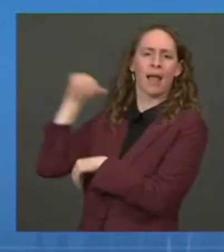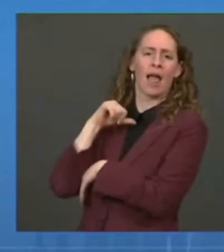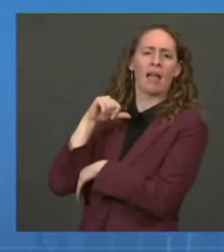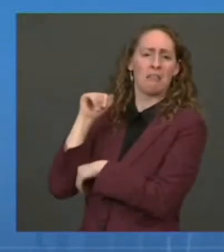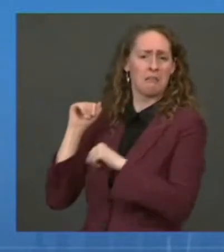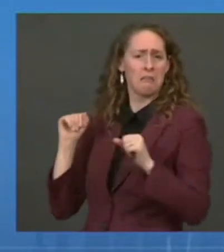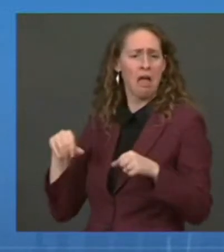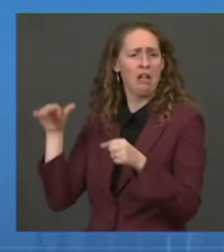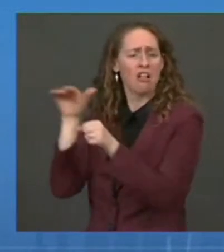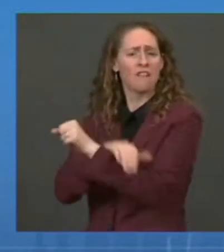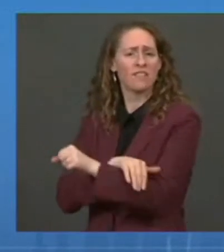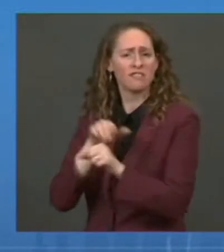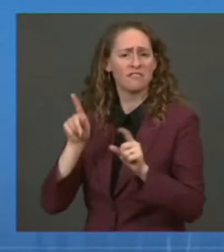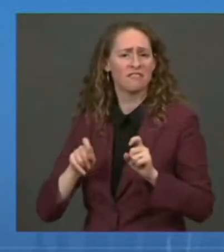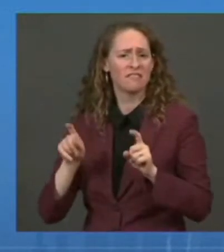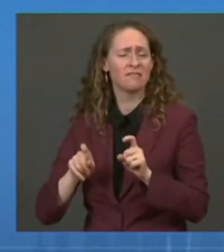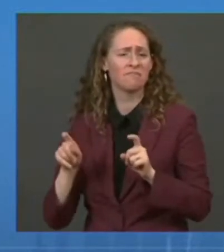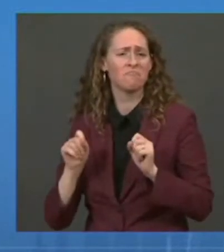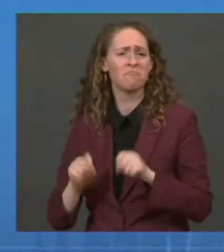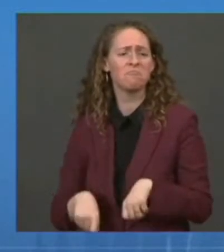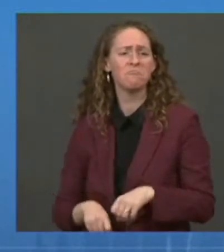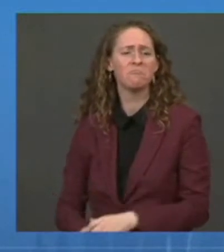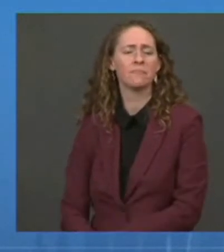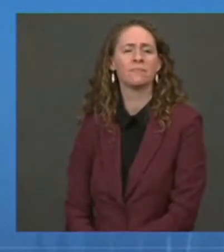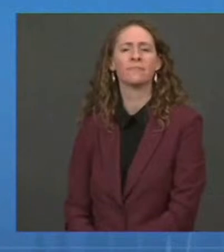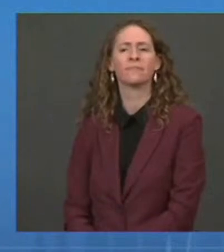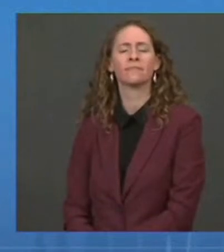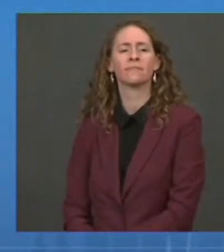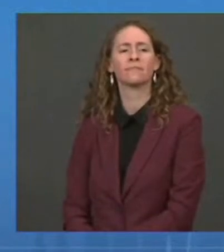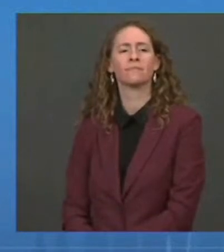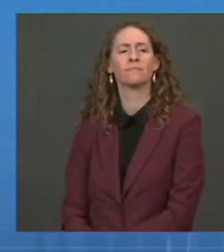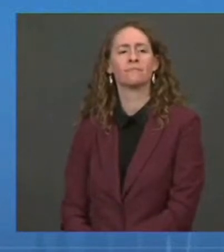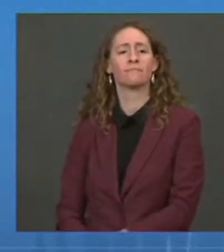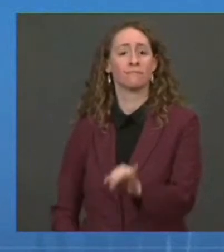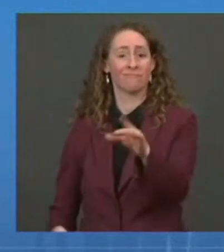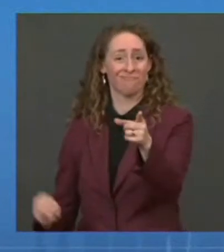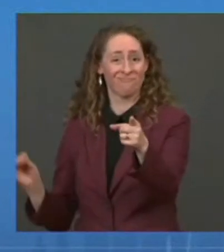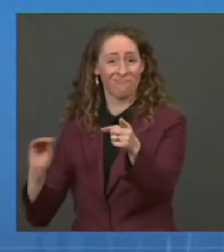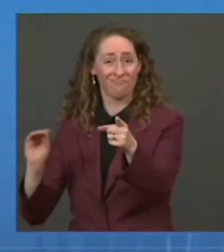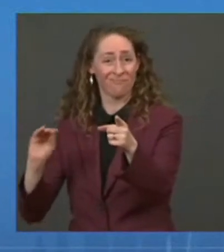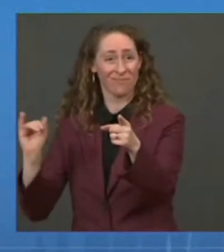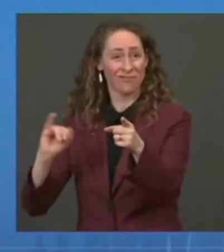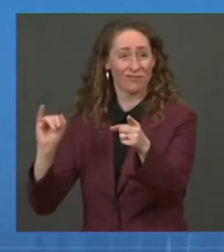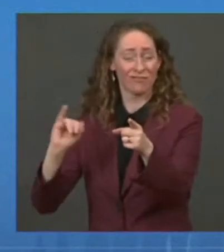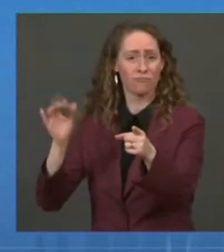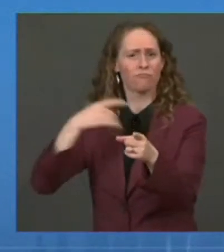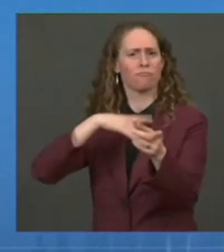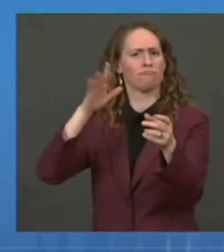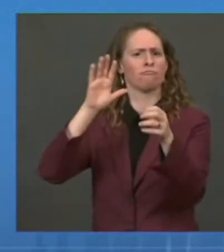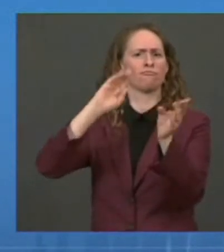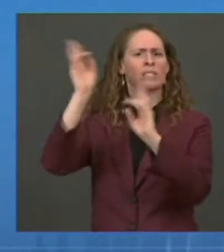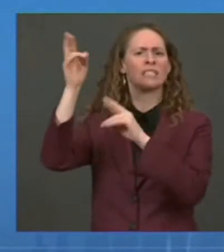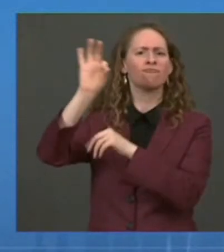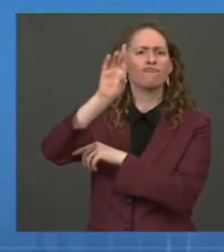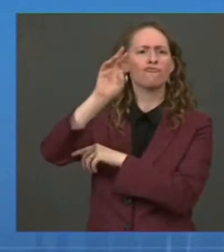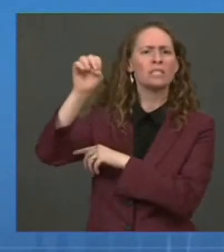FOR THOSE WHO DON'T HAVE PRIVATE INSURANCE WE ARE MAKING AVAILABLE STARTING THIS MONTH